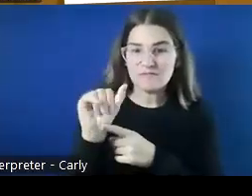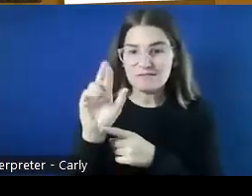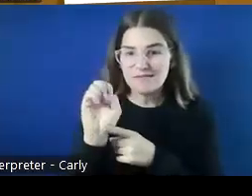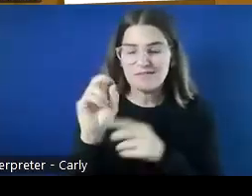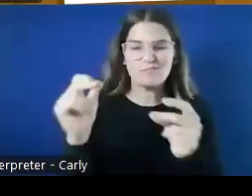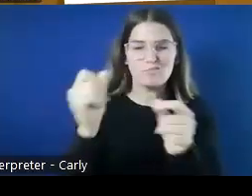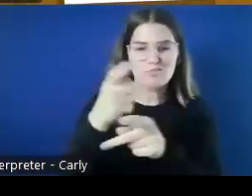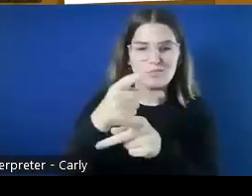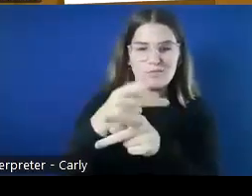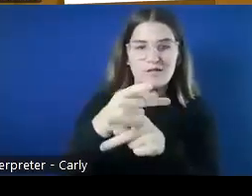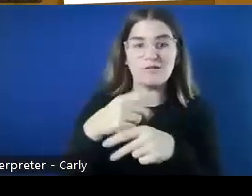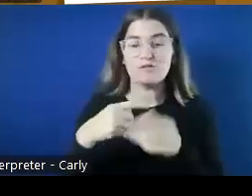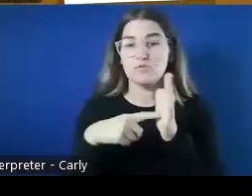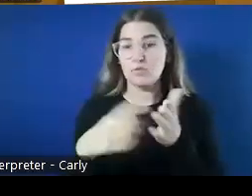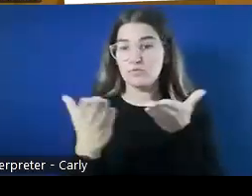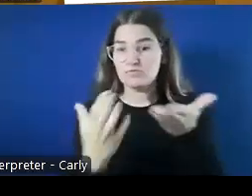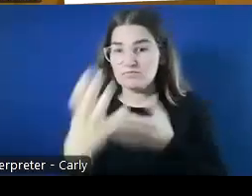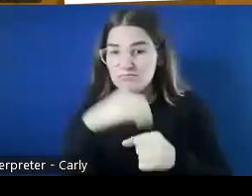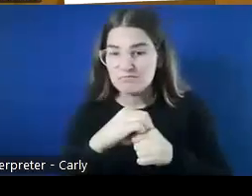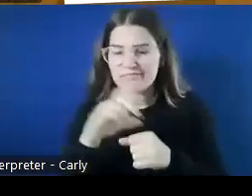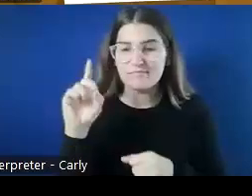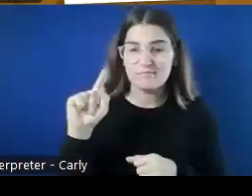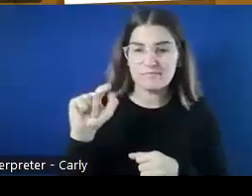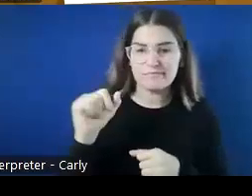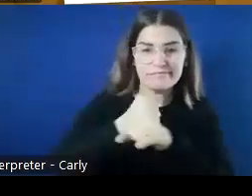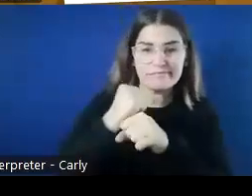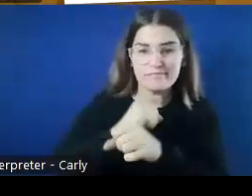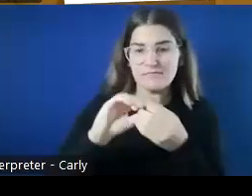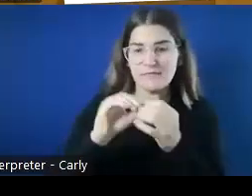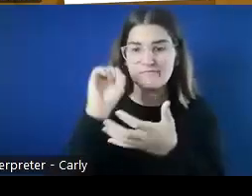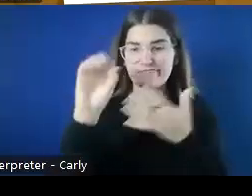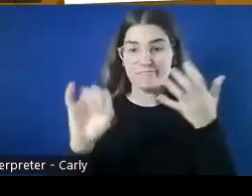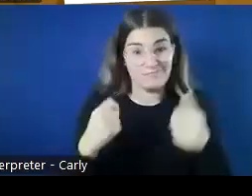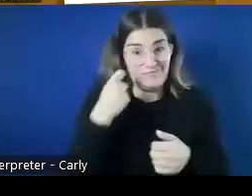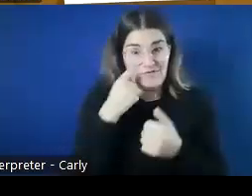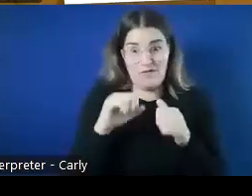service includes and also some of the data even though we just opened in mid July so it's very